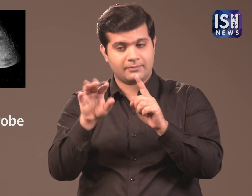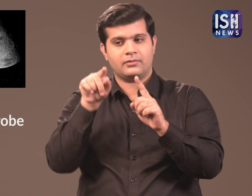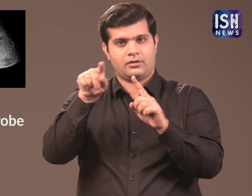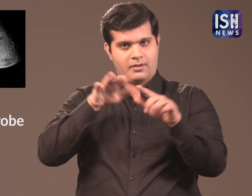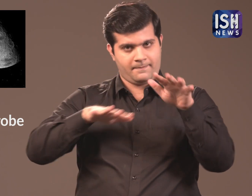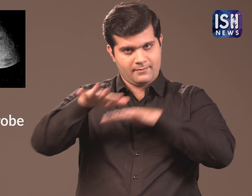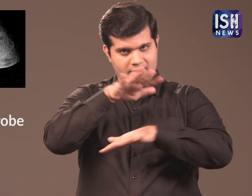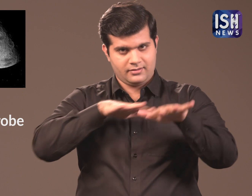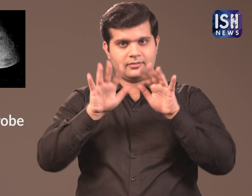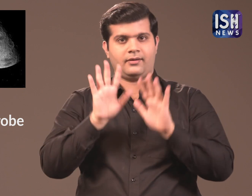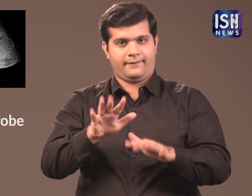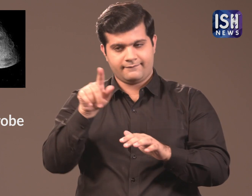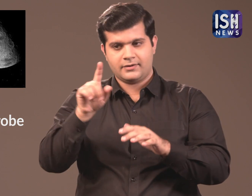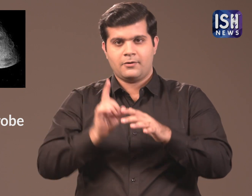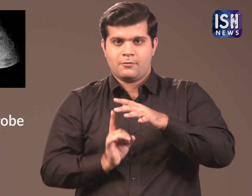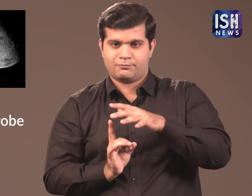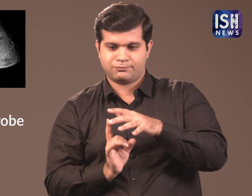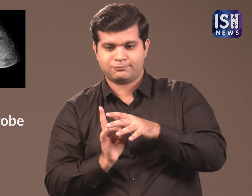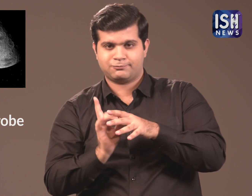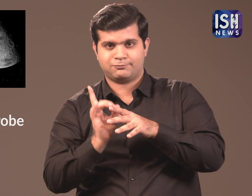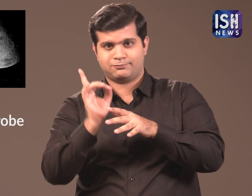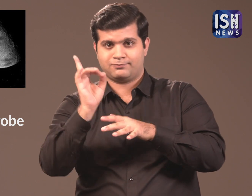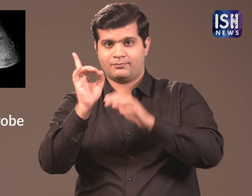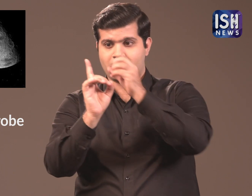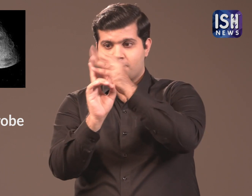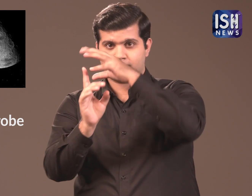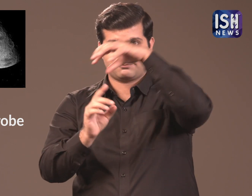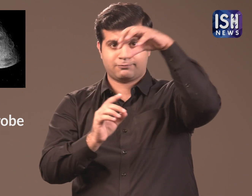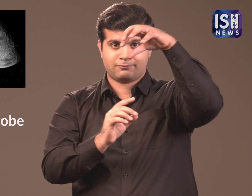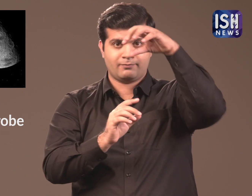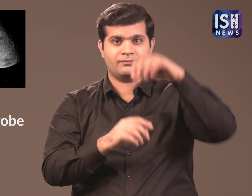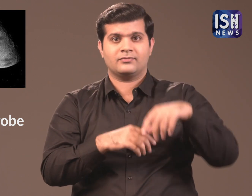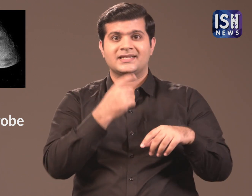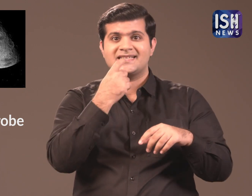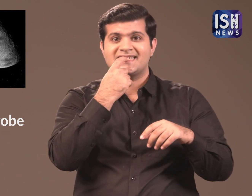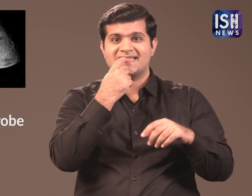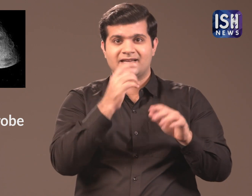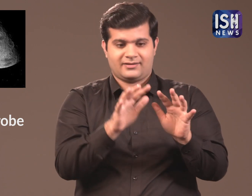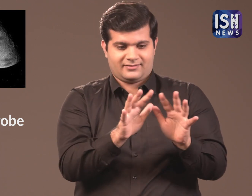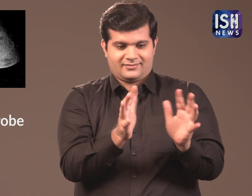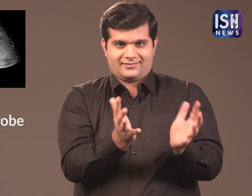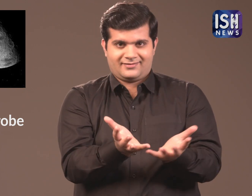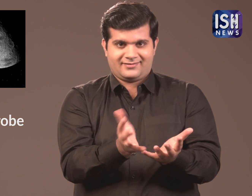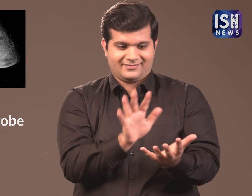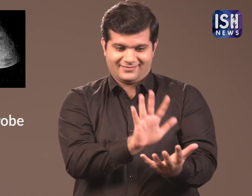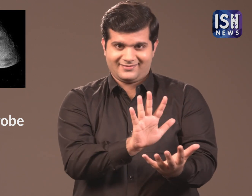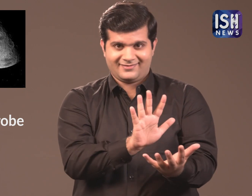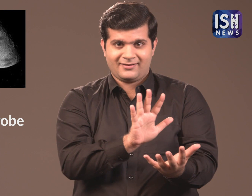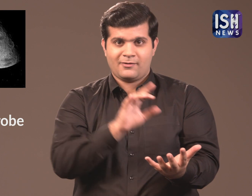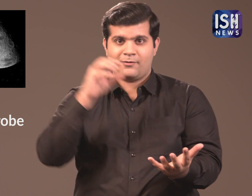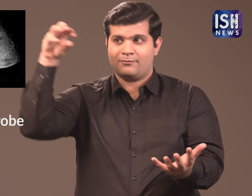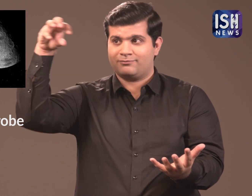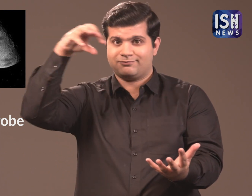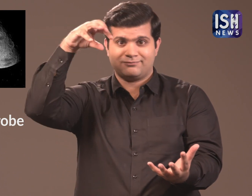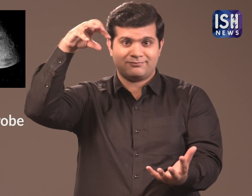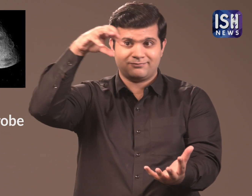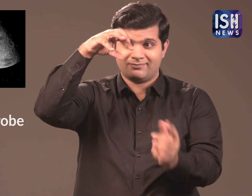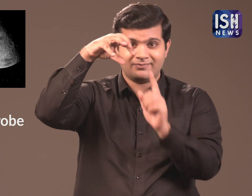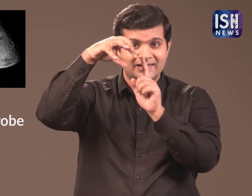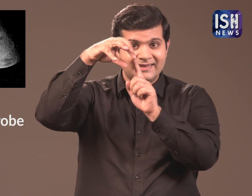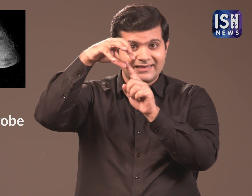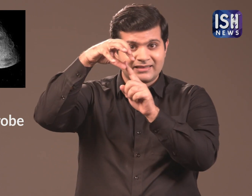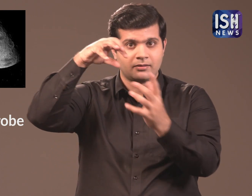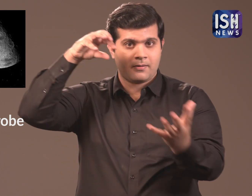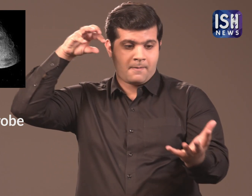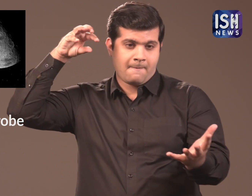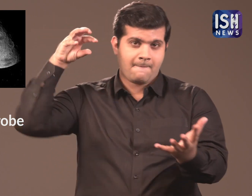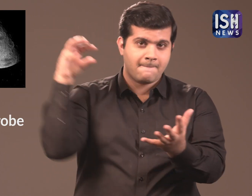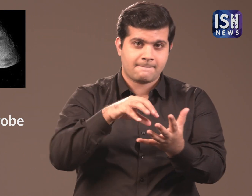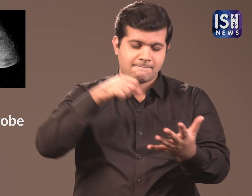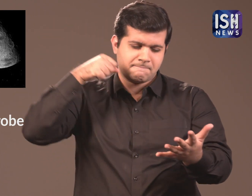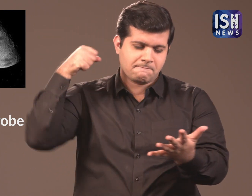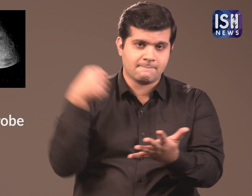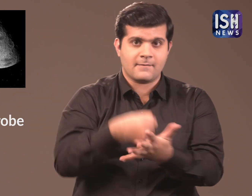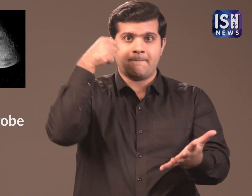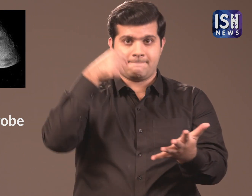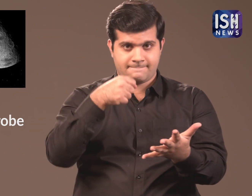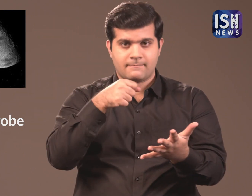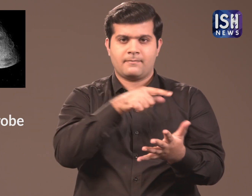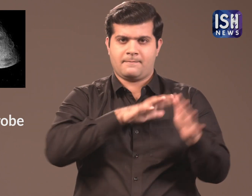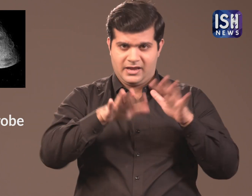It was planned that after the launch it would detach and crash land on the moon. This was all planned.